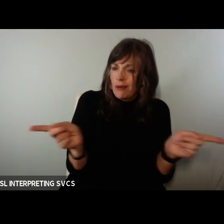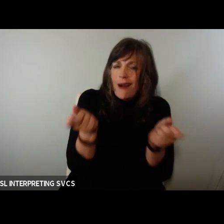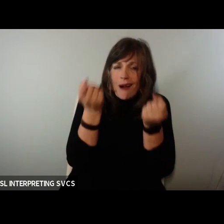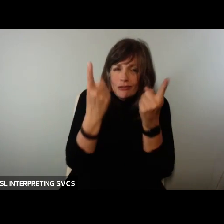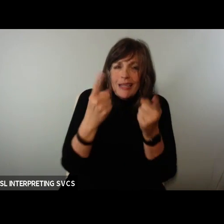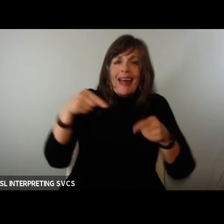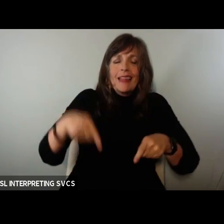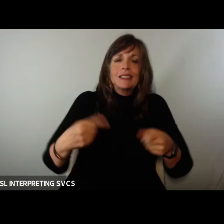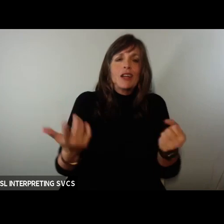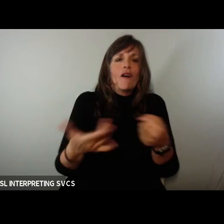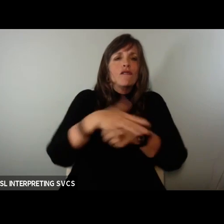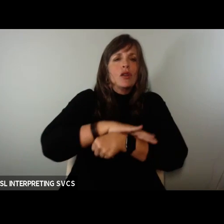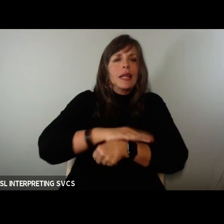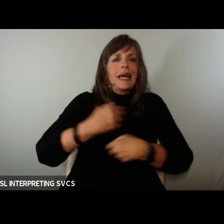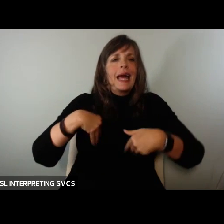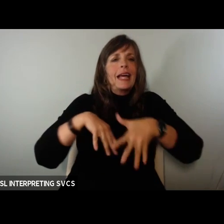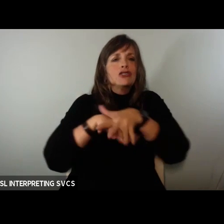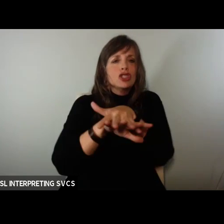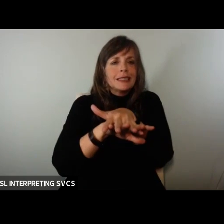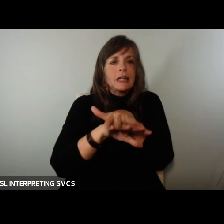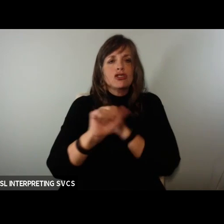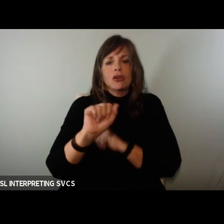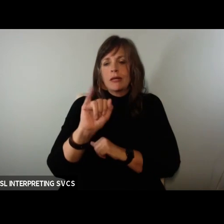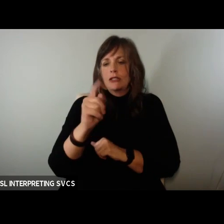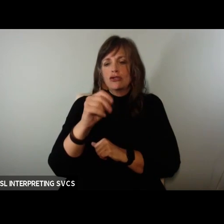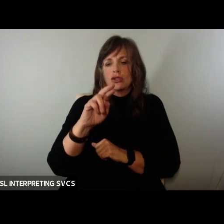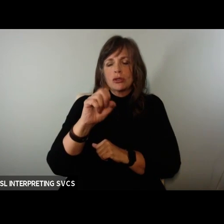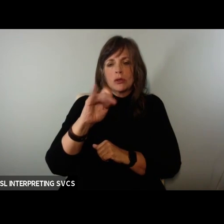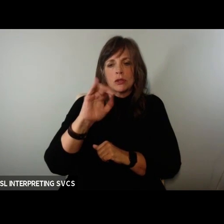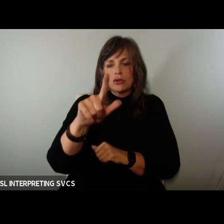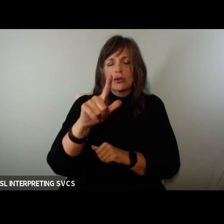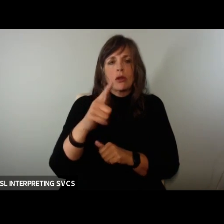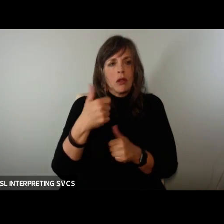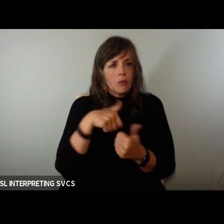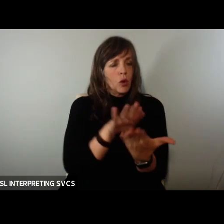and when it comes to who gets time and money from us.